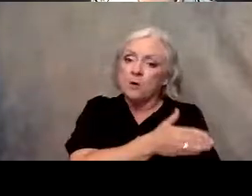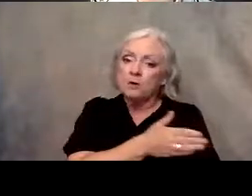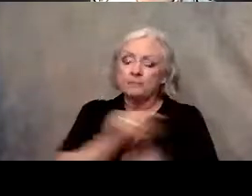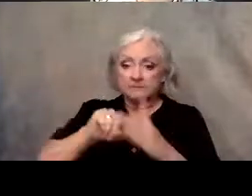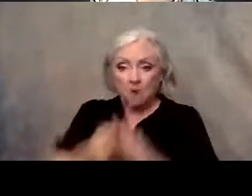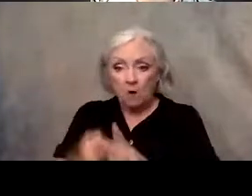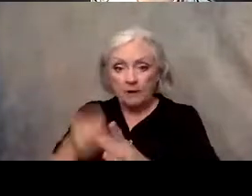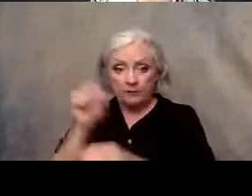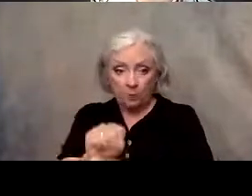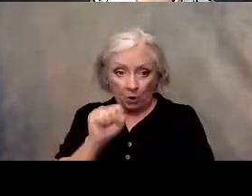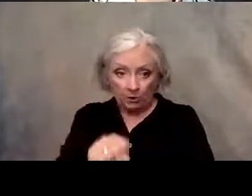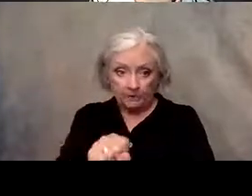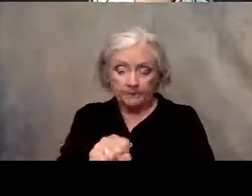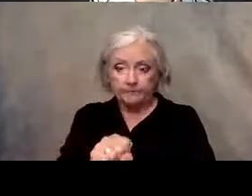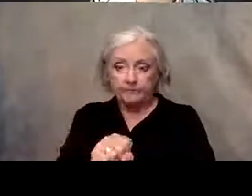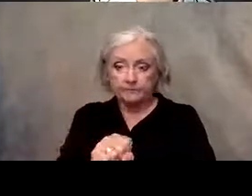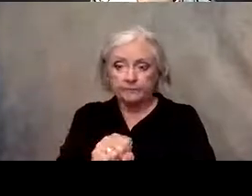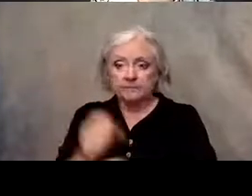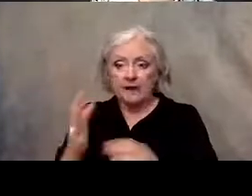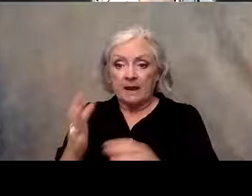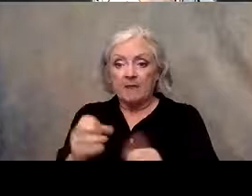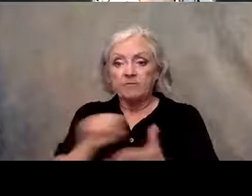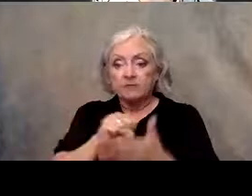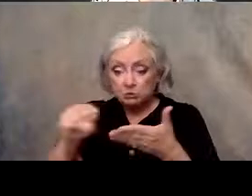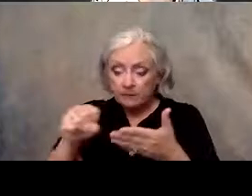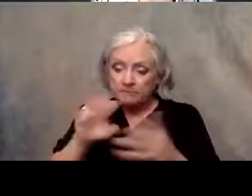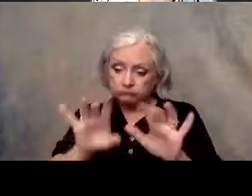We want to make sure again that those scripts and notes are included, that